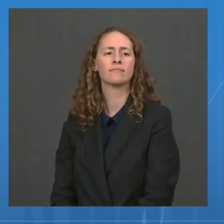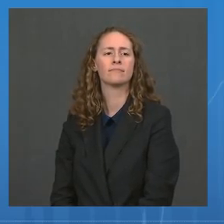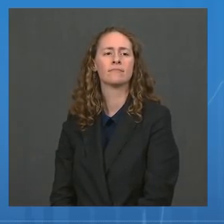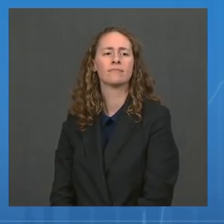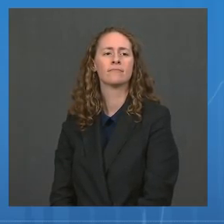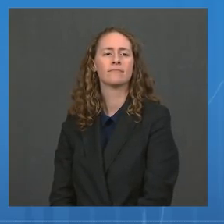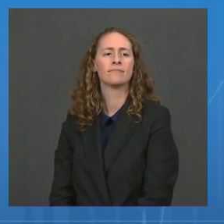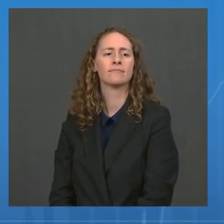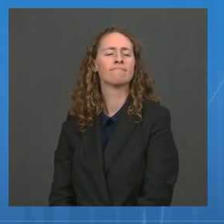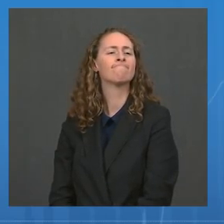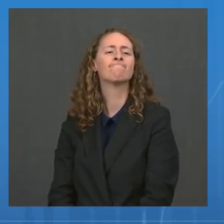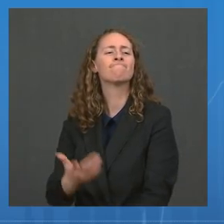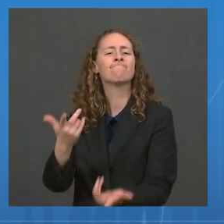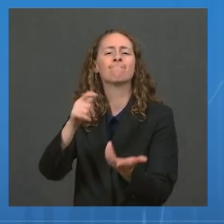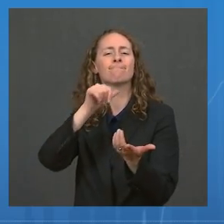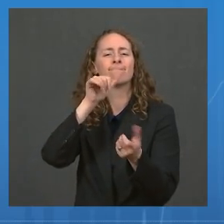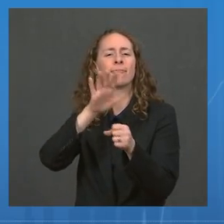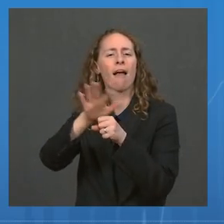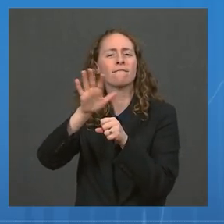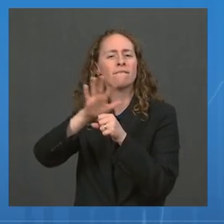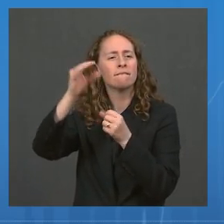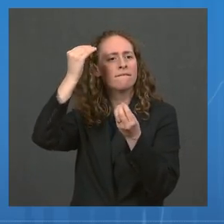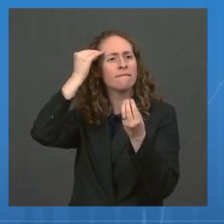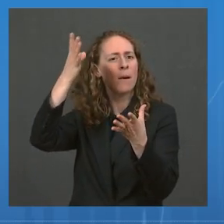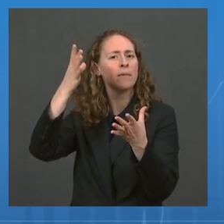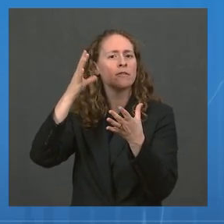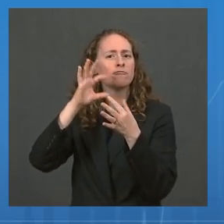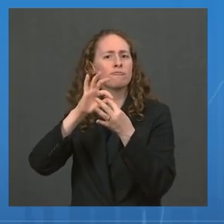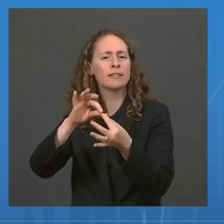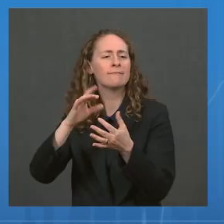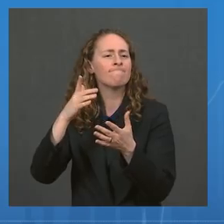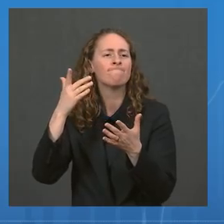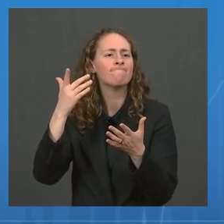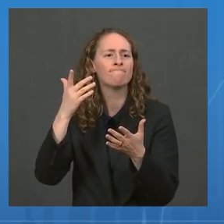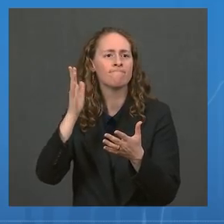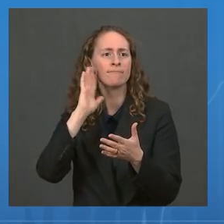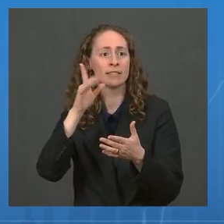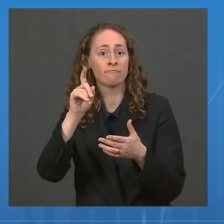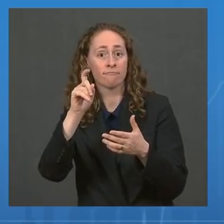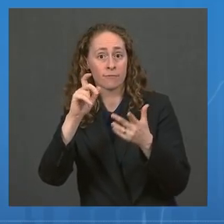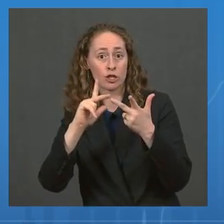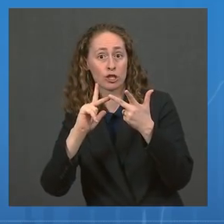to inform whether a third shot, a booster shot, will decrease transmissibility,